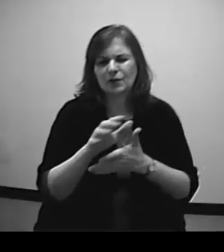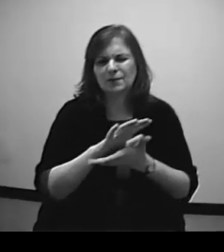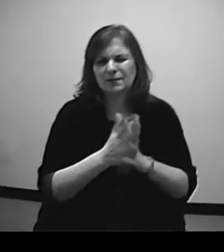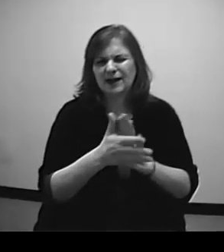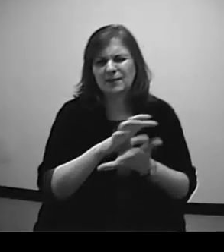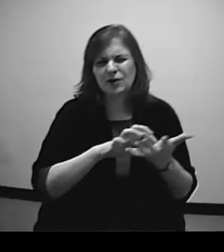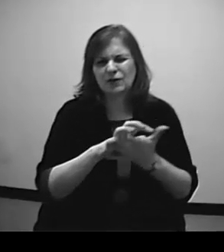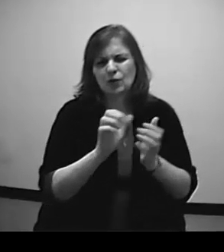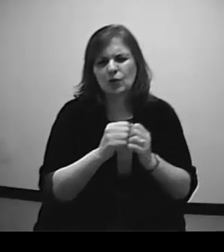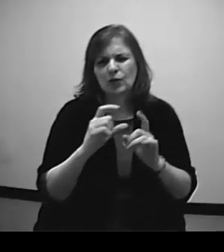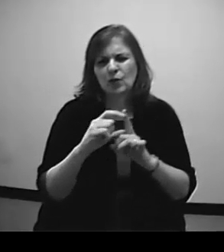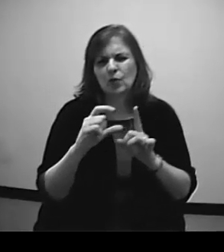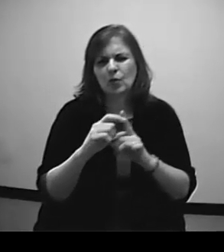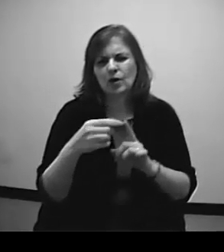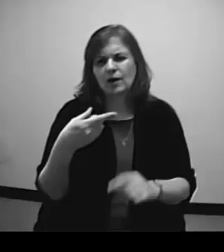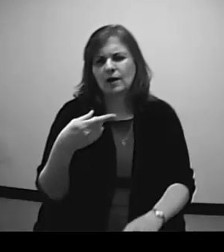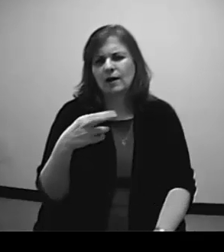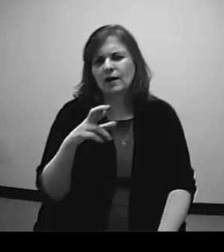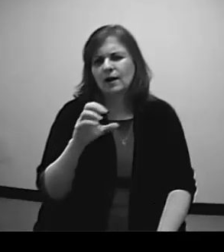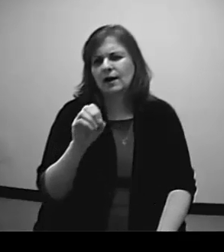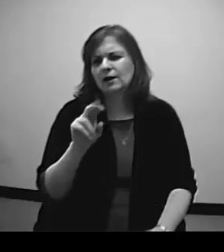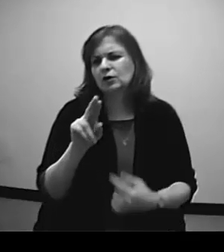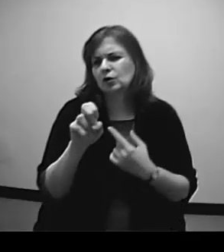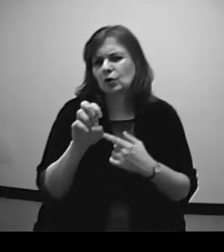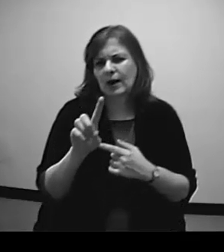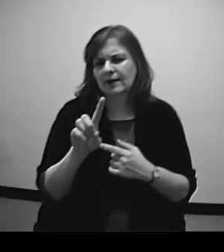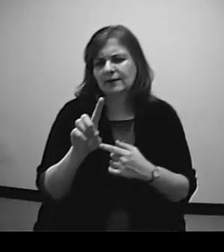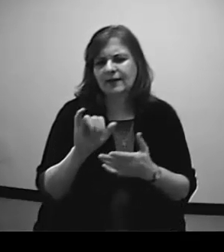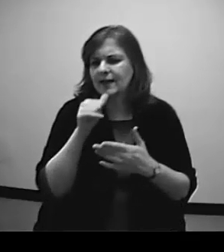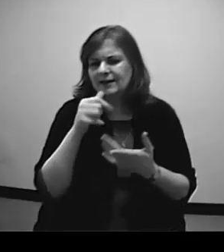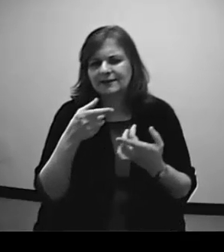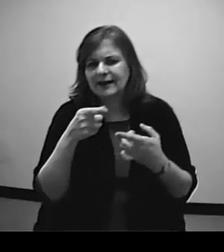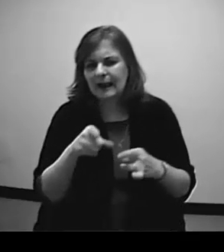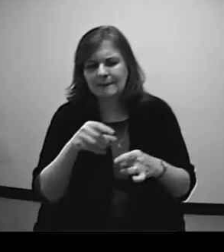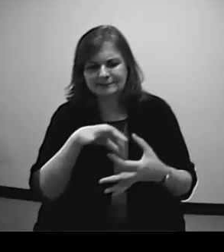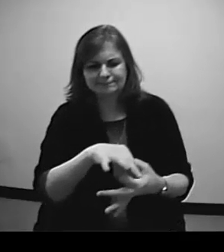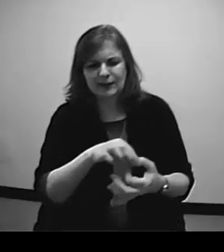A lot of students think that ground tissue is only something that occurs